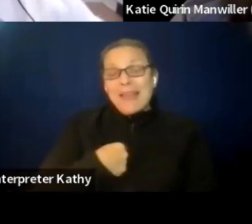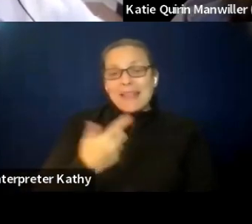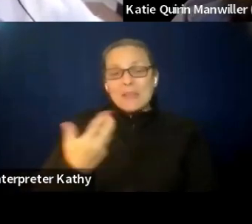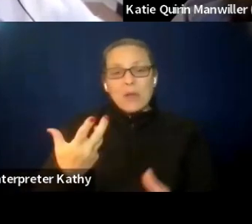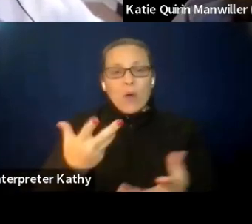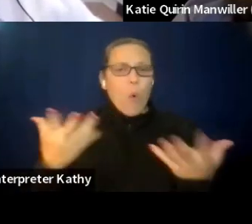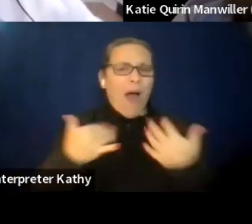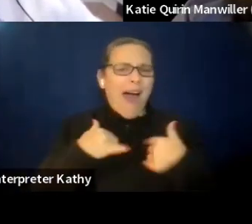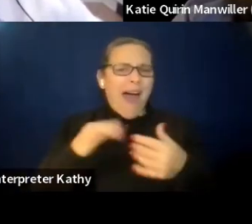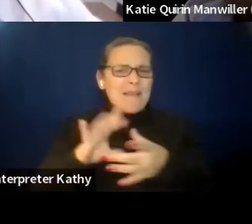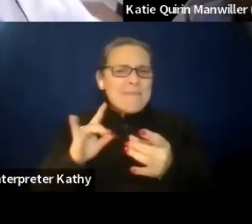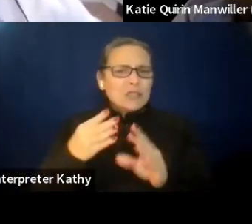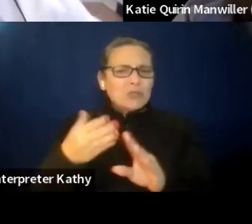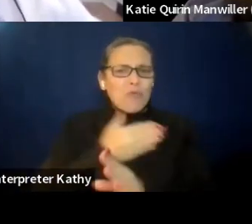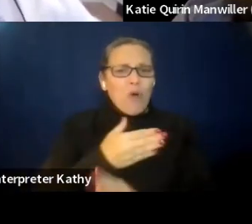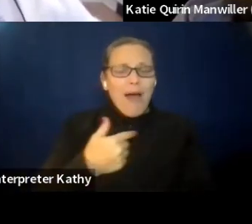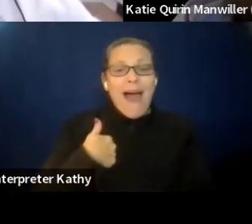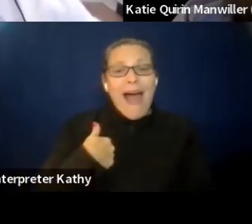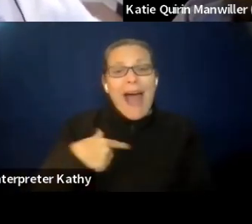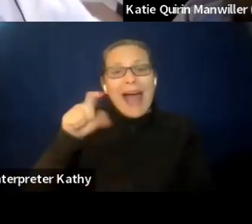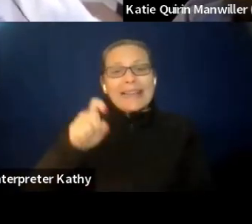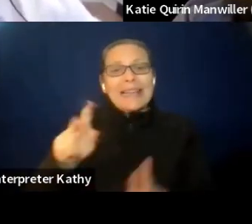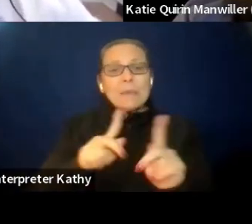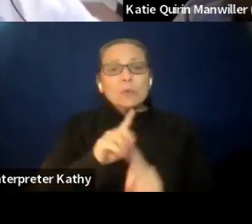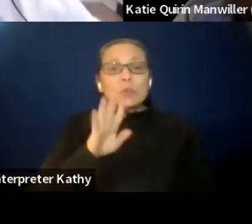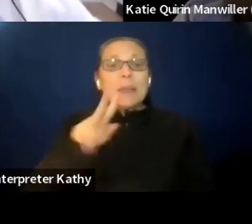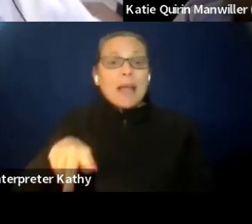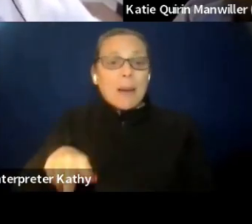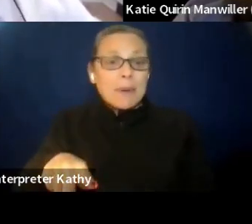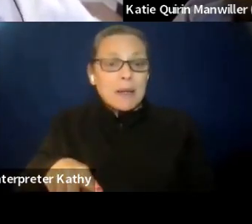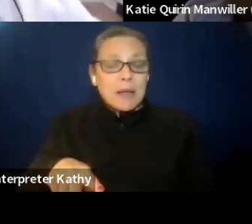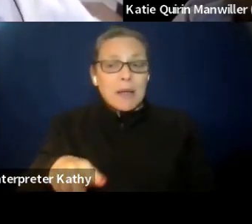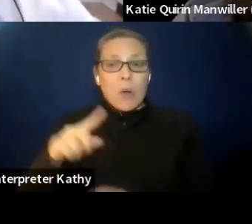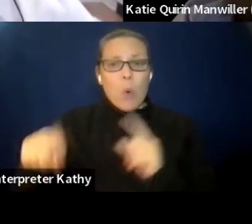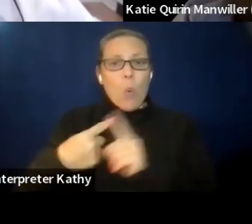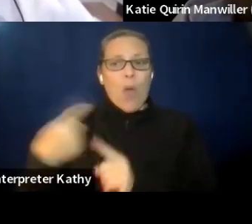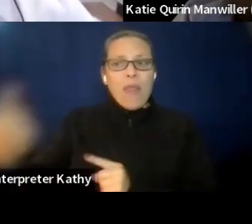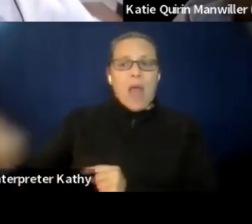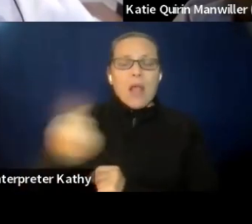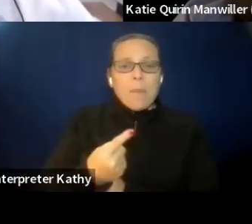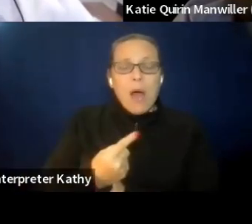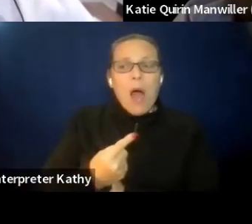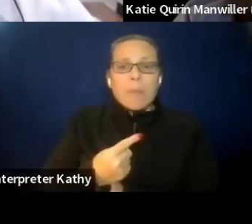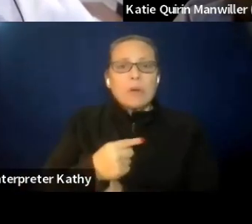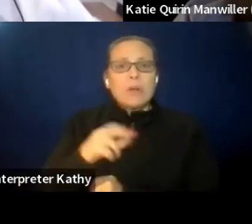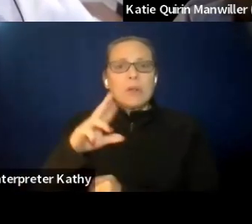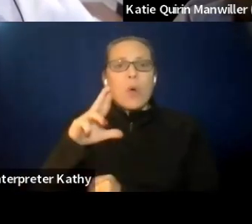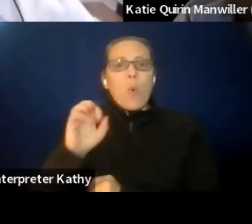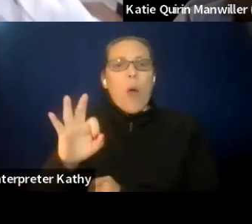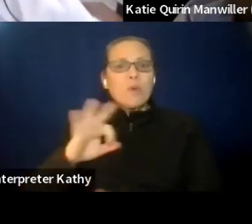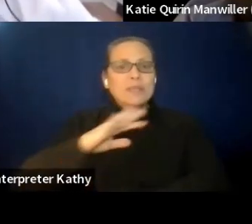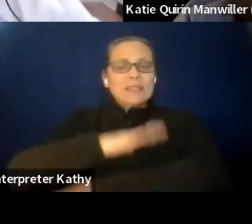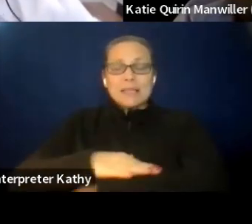BRAD McKENNA: I feel like I just talked. So for me, it's what I mentioned earlier, is a need people to speak up